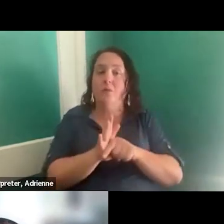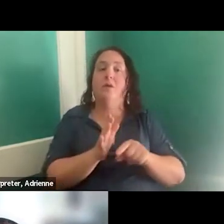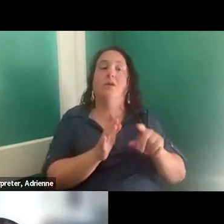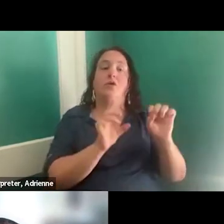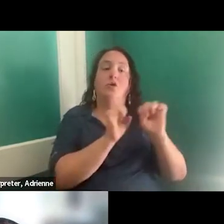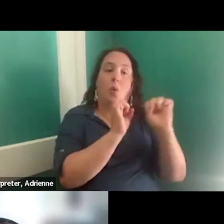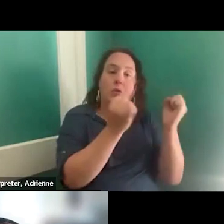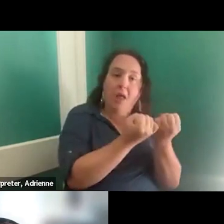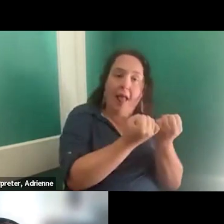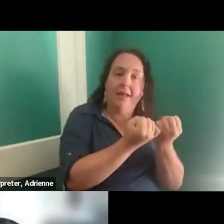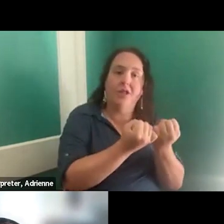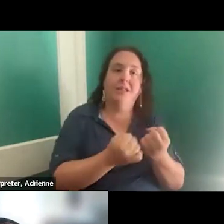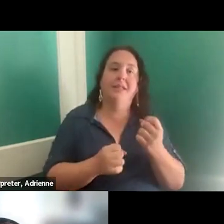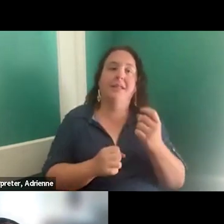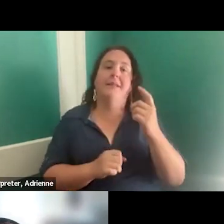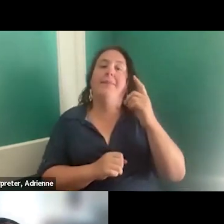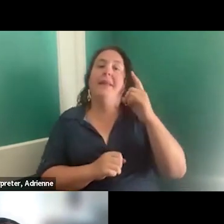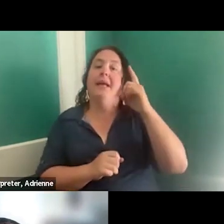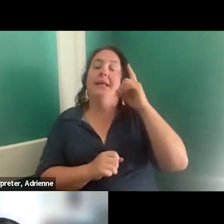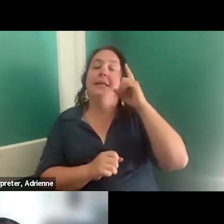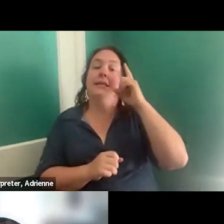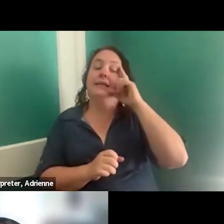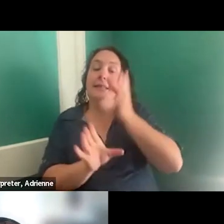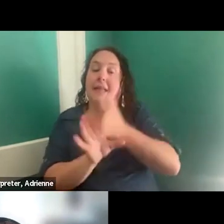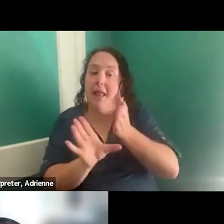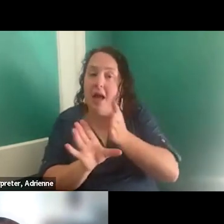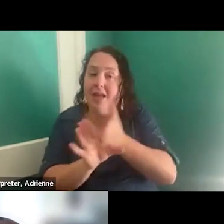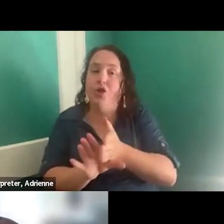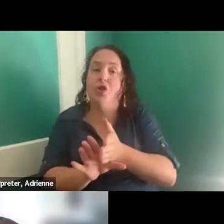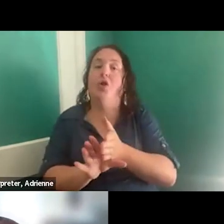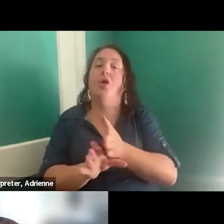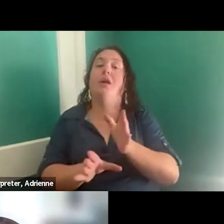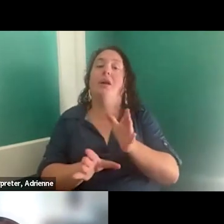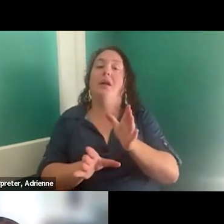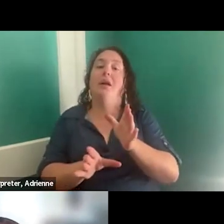And anthropology.